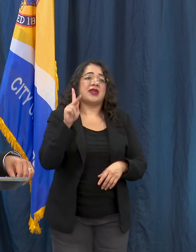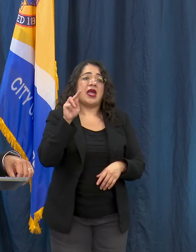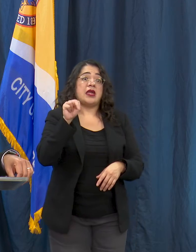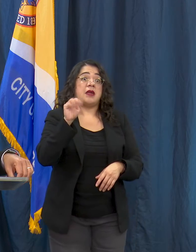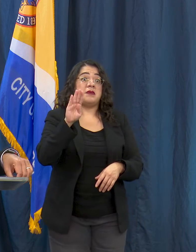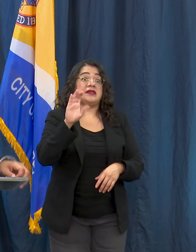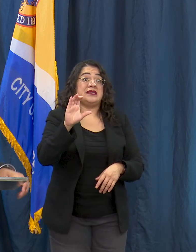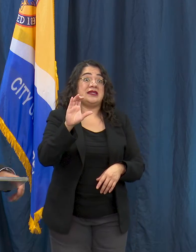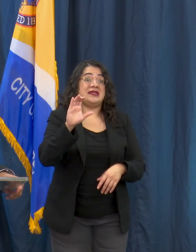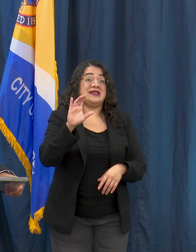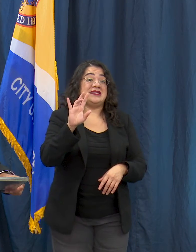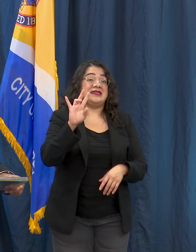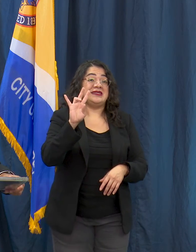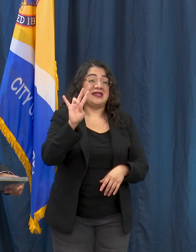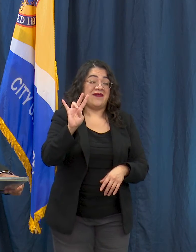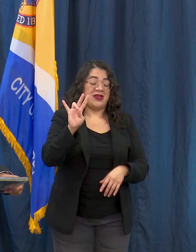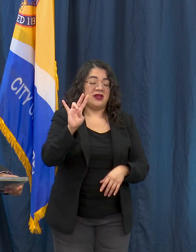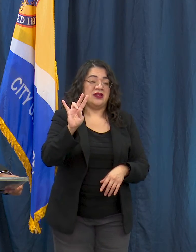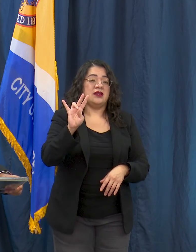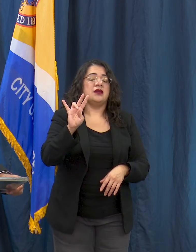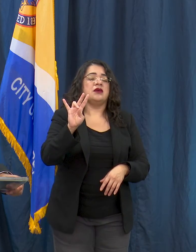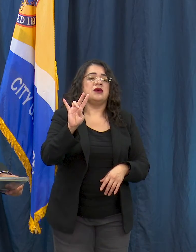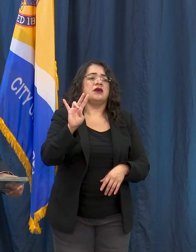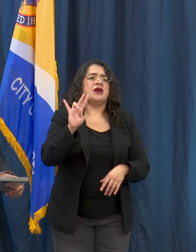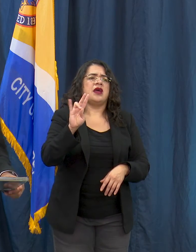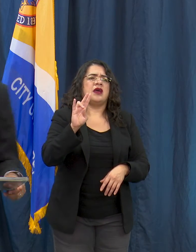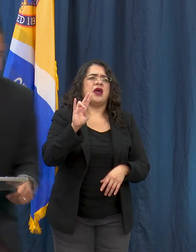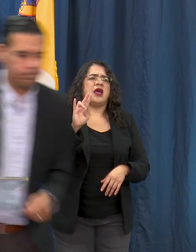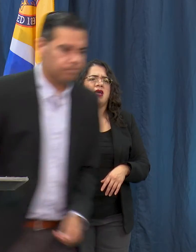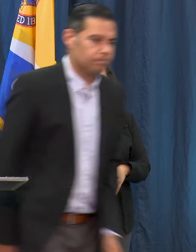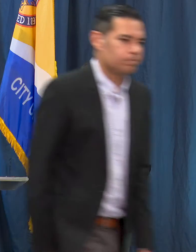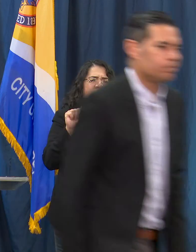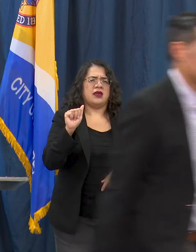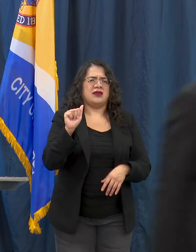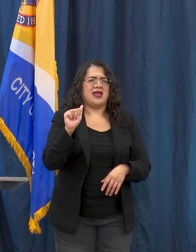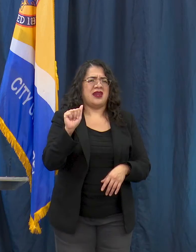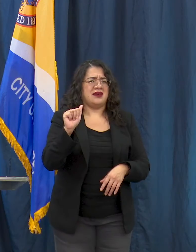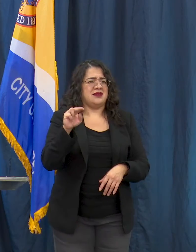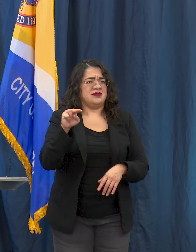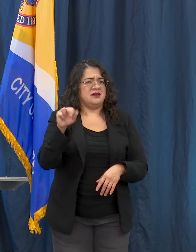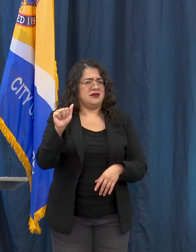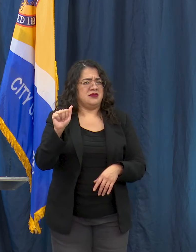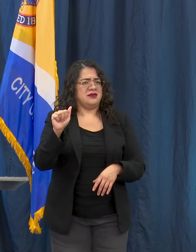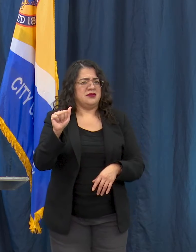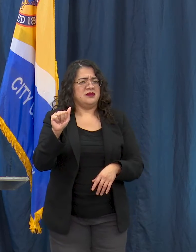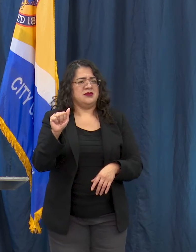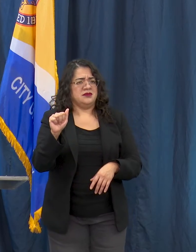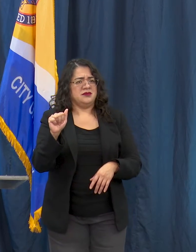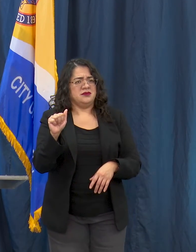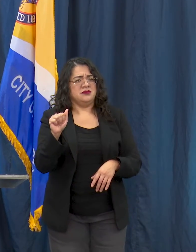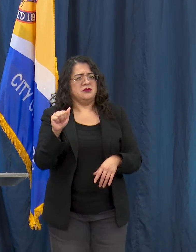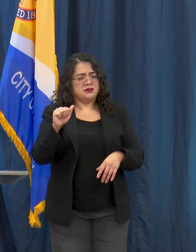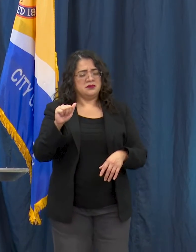Juliana, this is really addressed towards Kelly and this is more along the lines of some Health Department related questions.